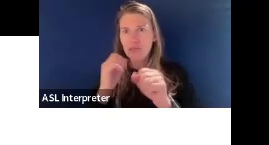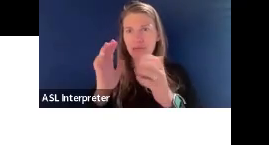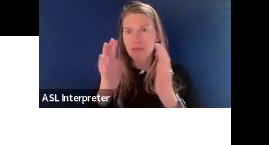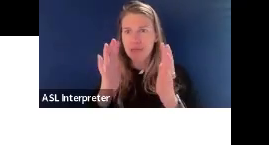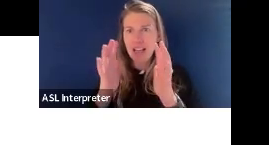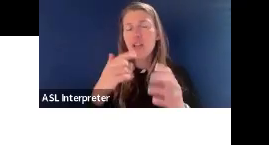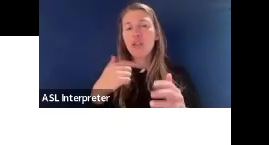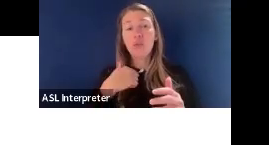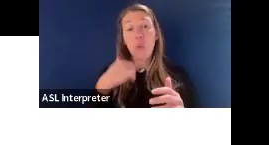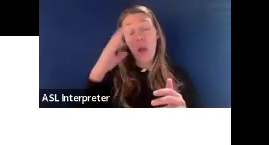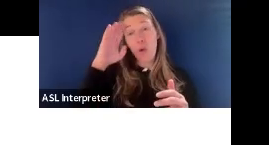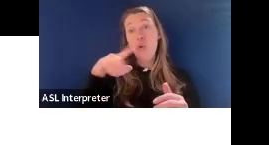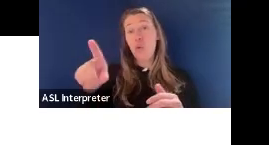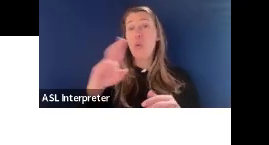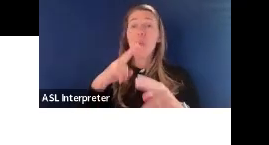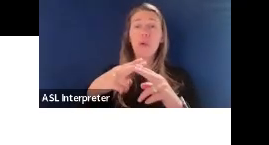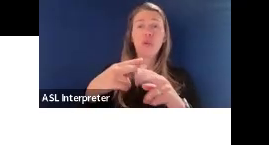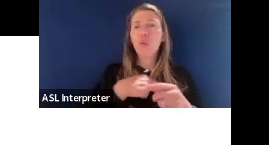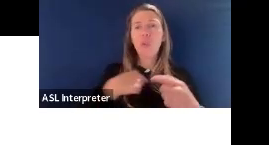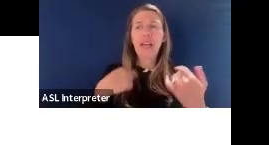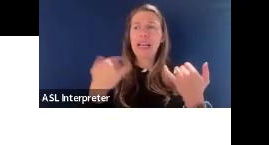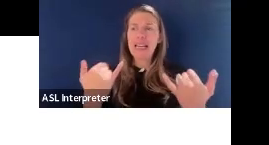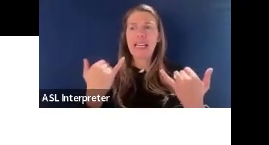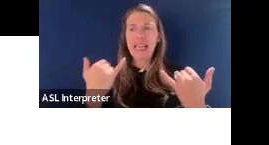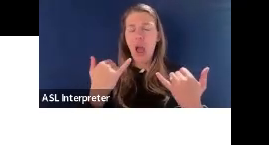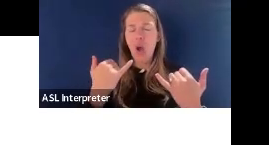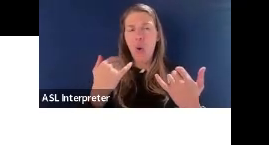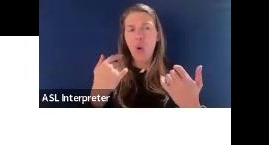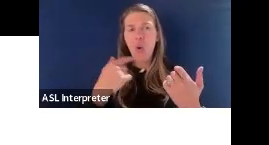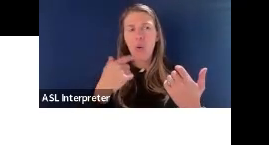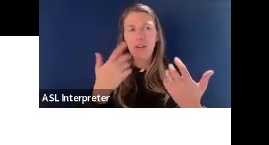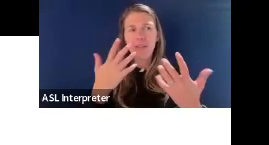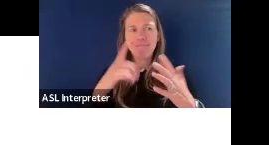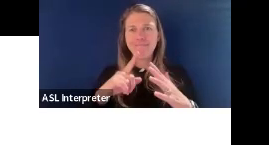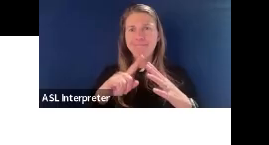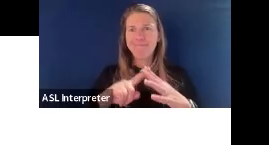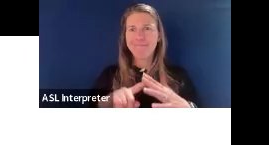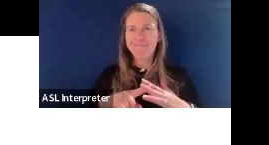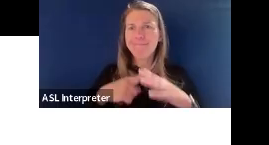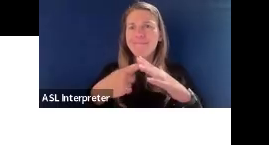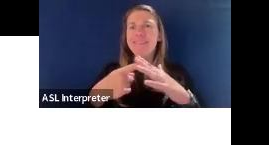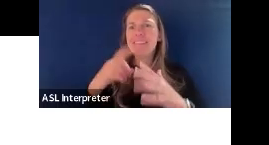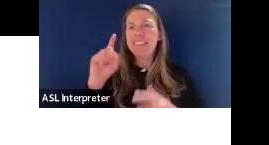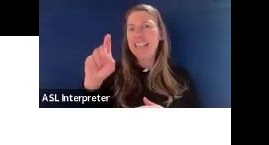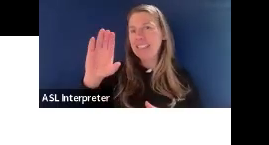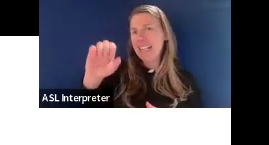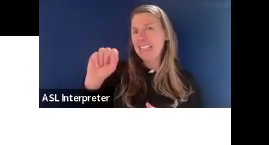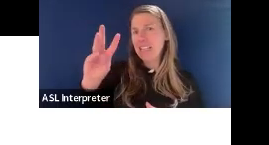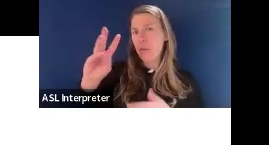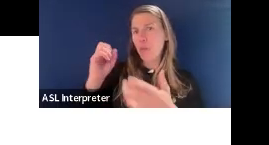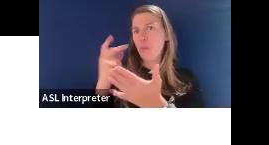So I know as you said, we're really working on this to get the CSW approved by CMS.